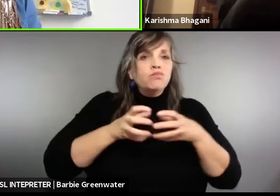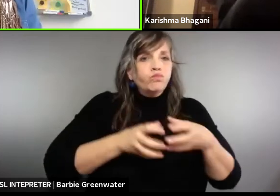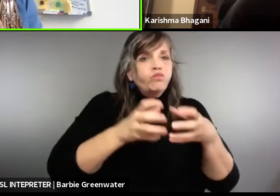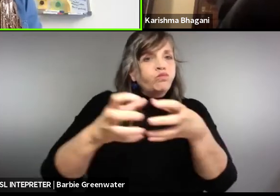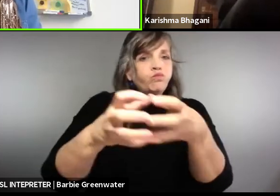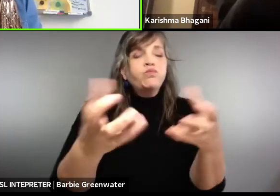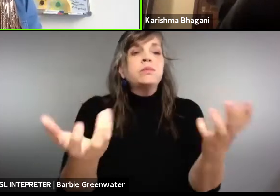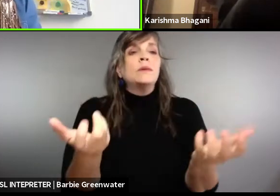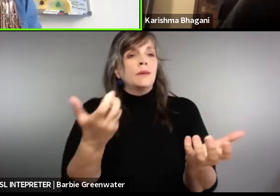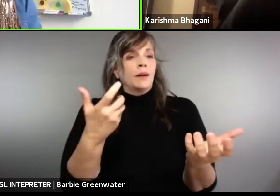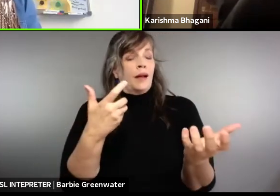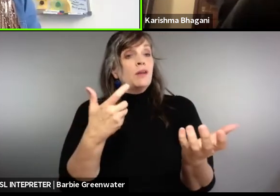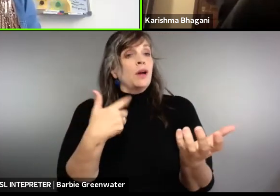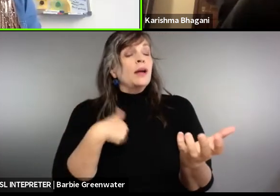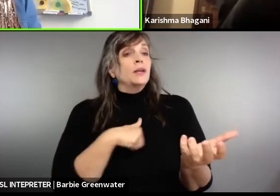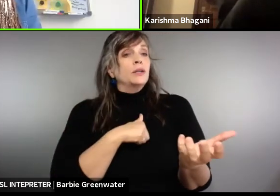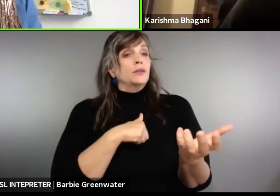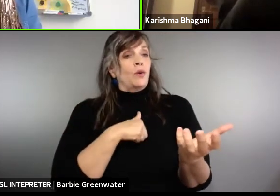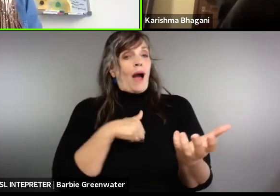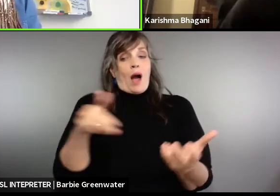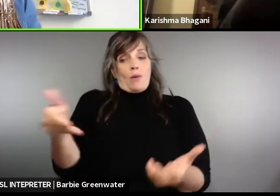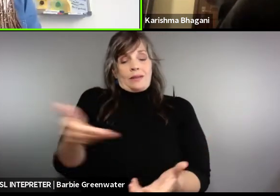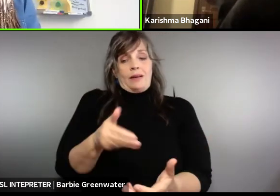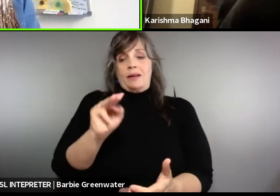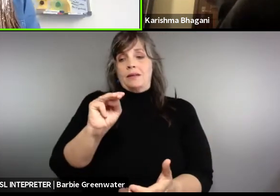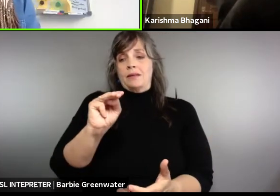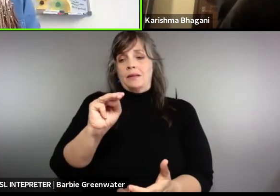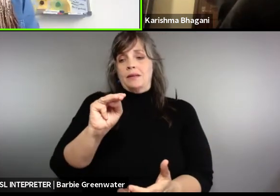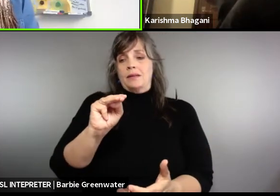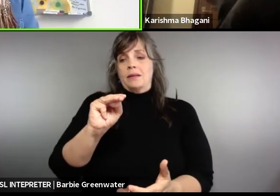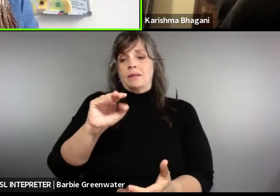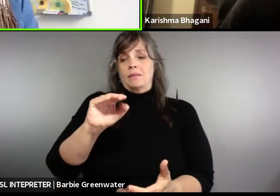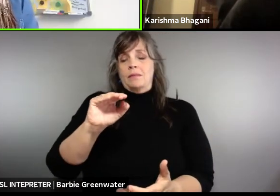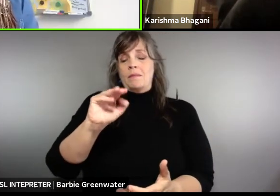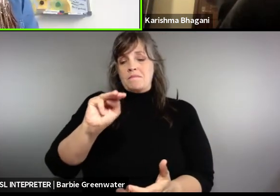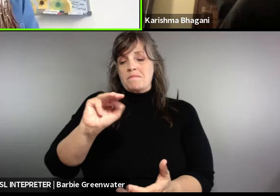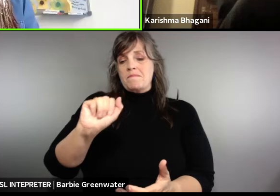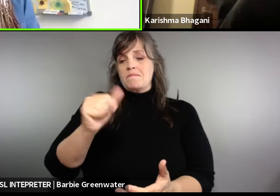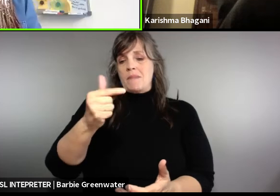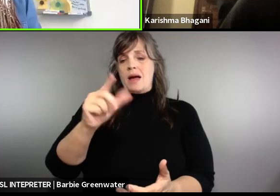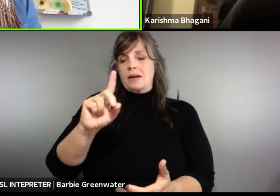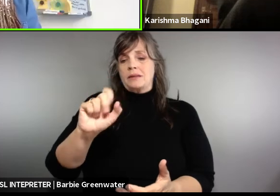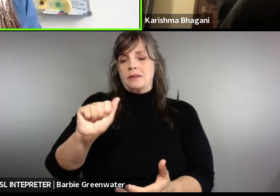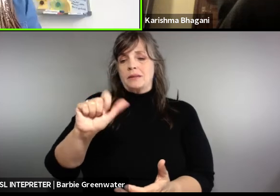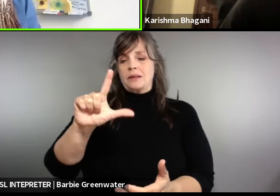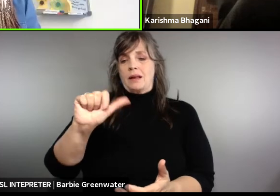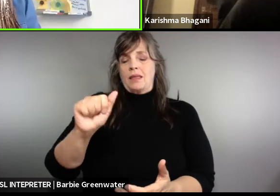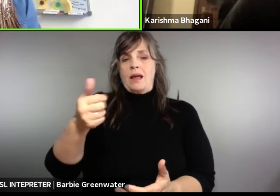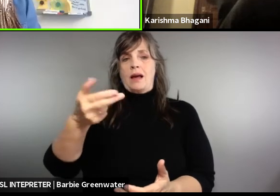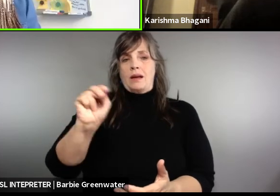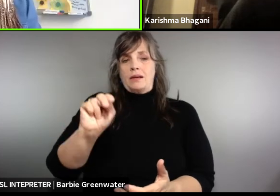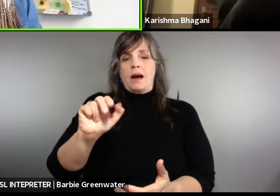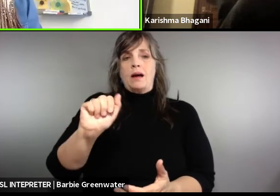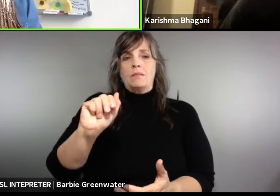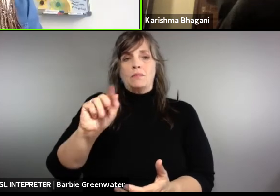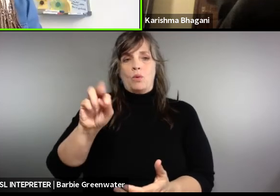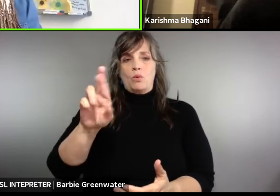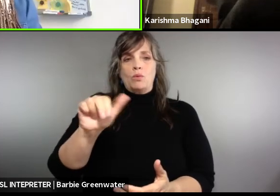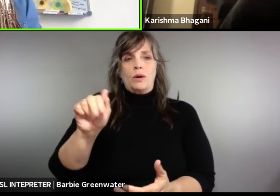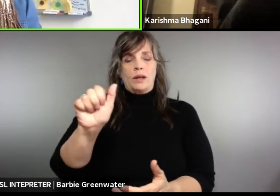I was invited by Magdalena Moreno who's now at Africa, she was working for a couture in Australia.